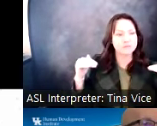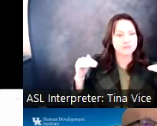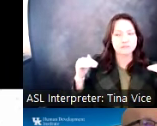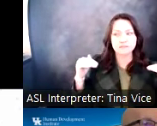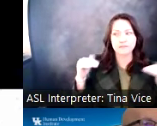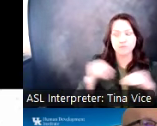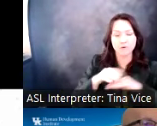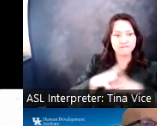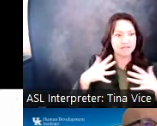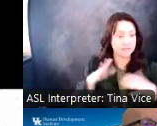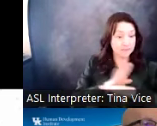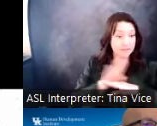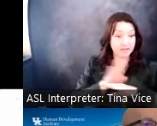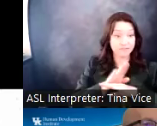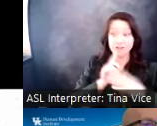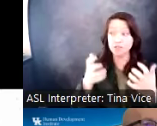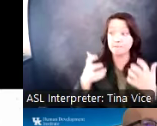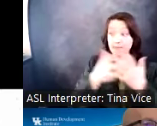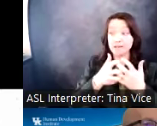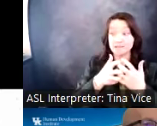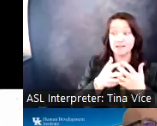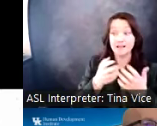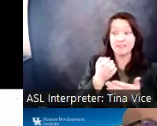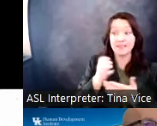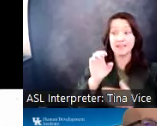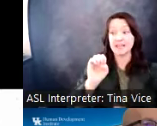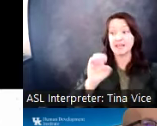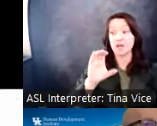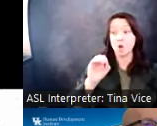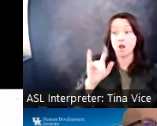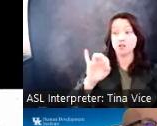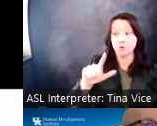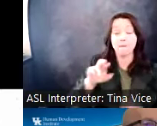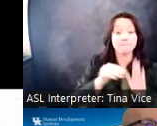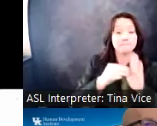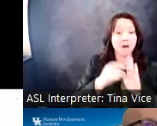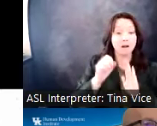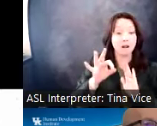matched the ecological model of health behavior. And what this model shows is that